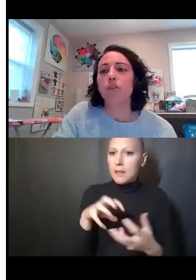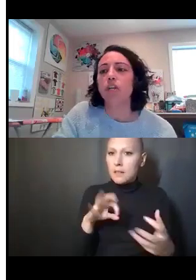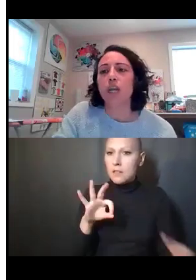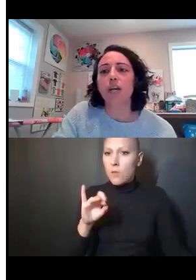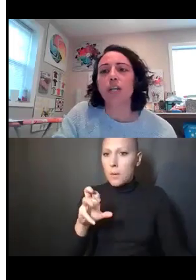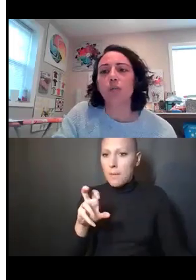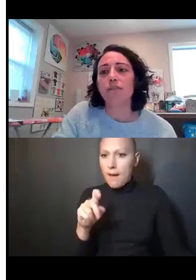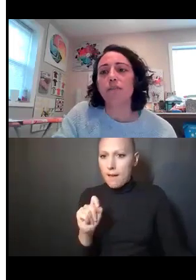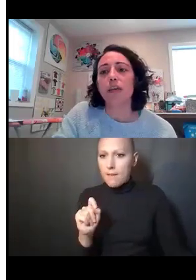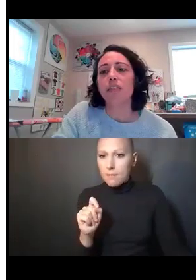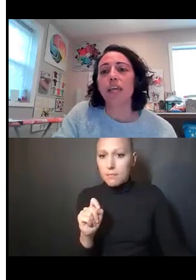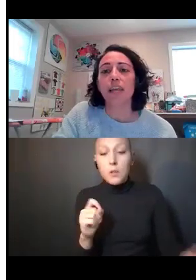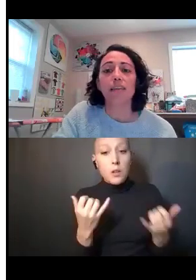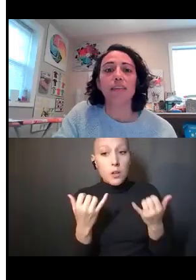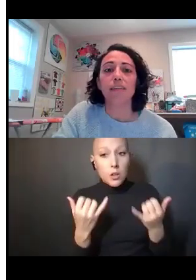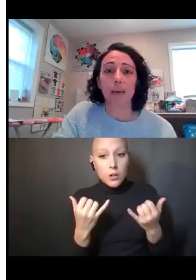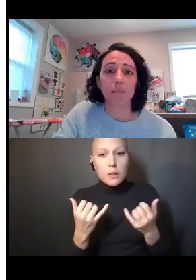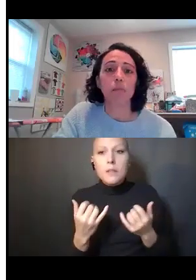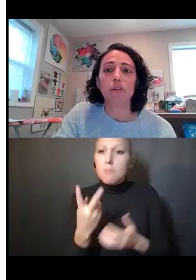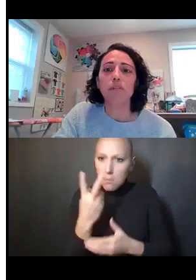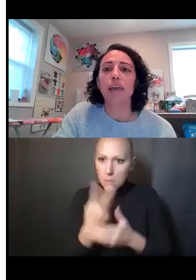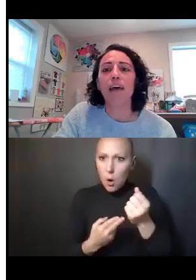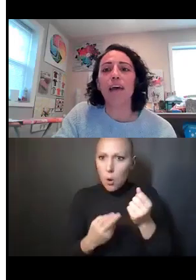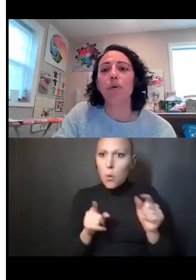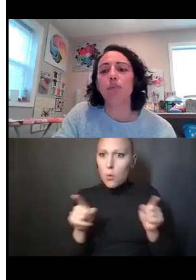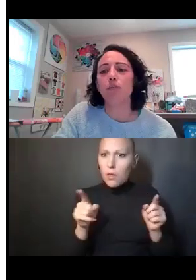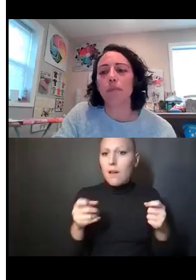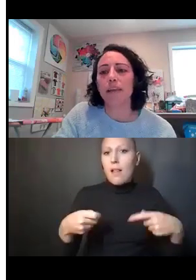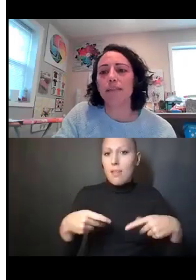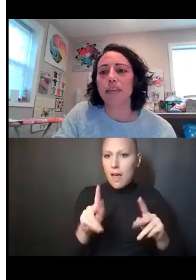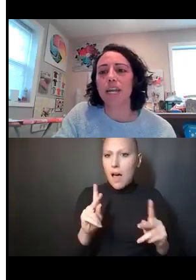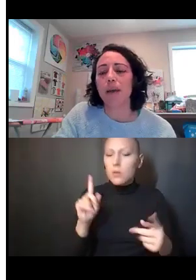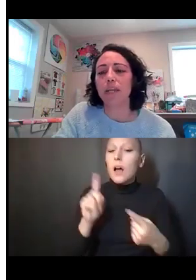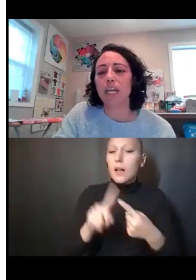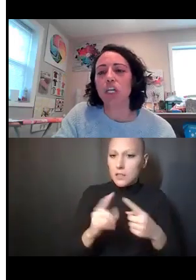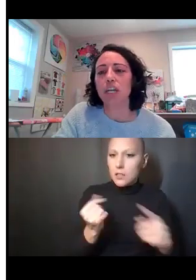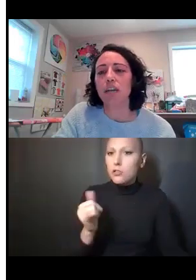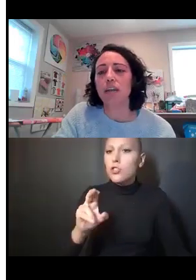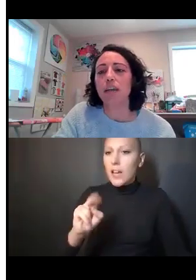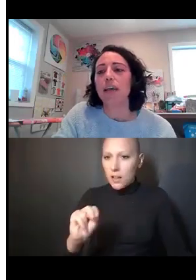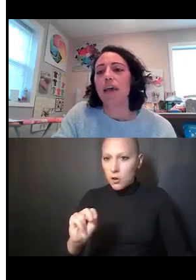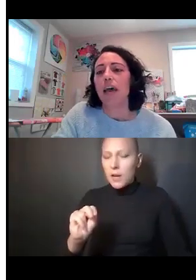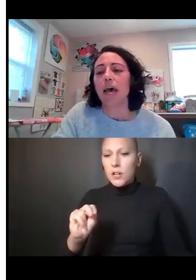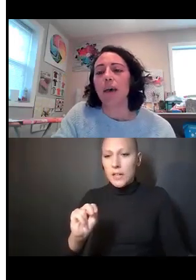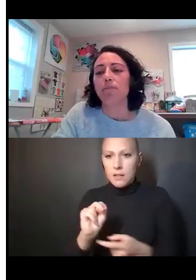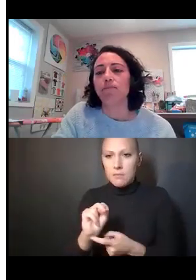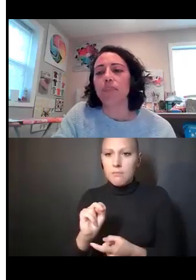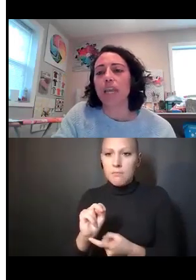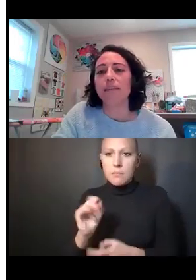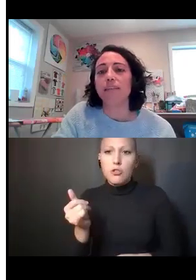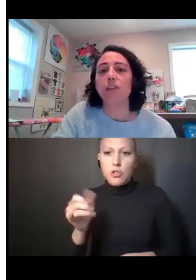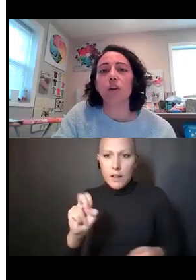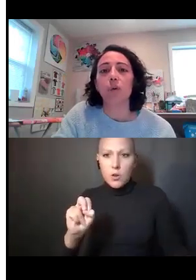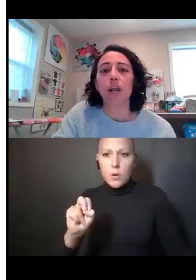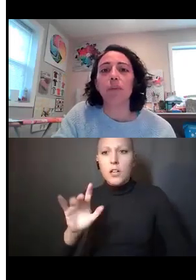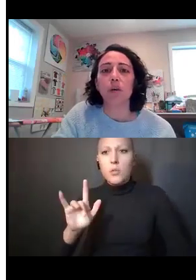through January 25, it is acceptable to have both formats in an application. Until the requirement